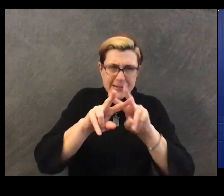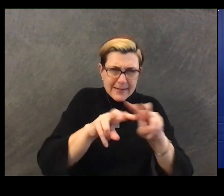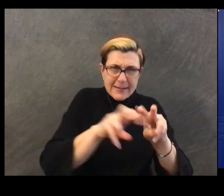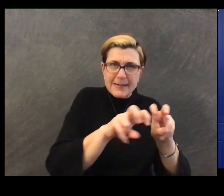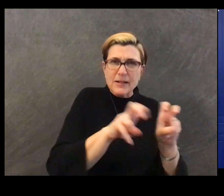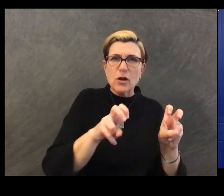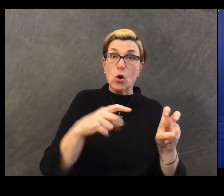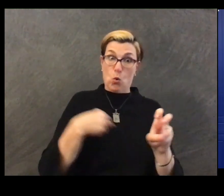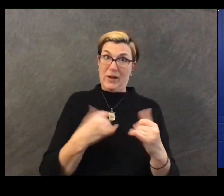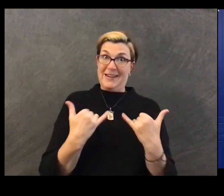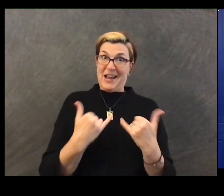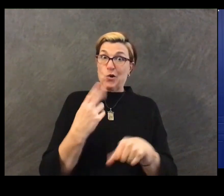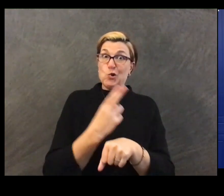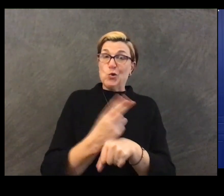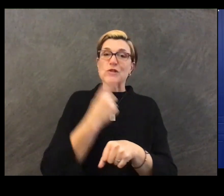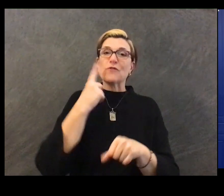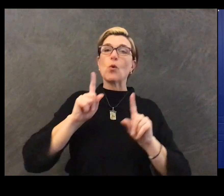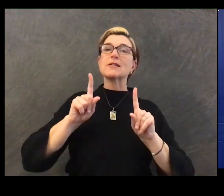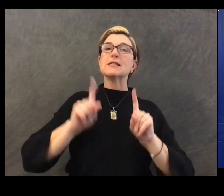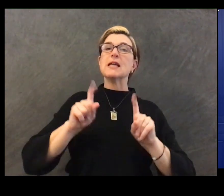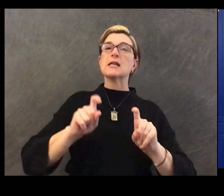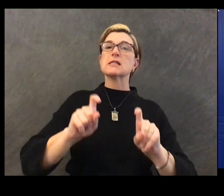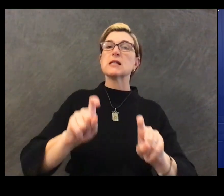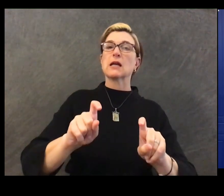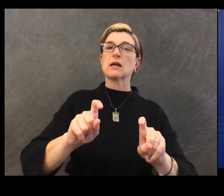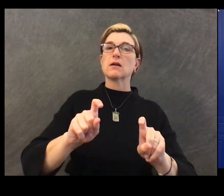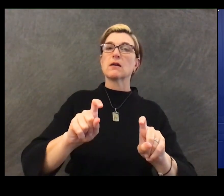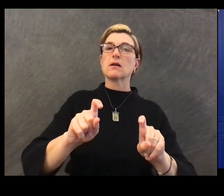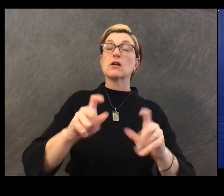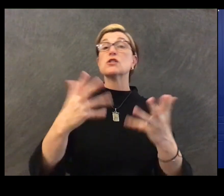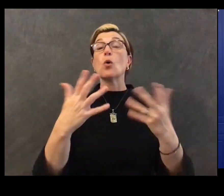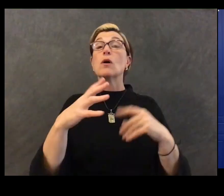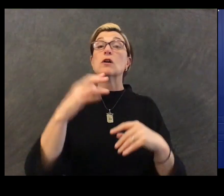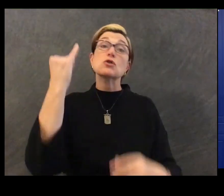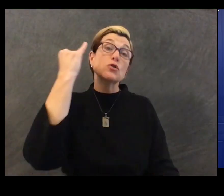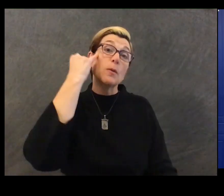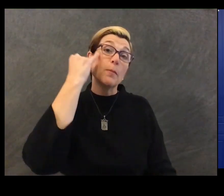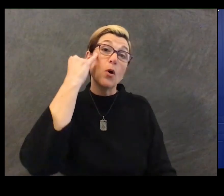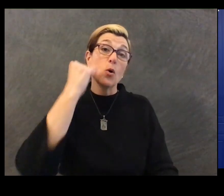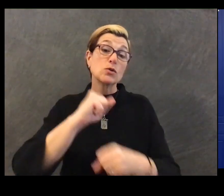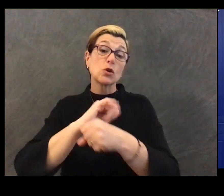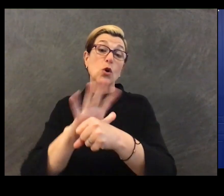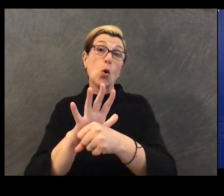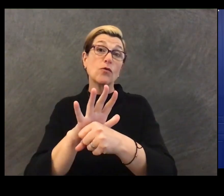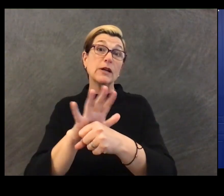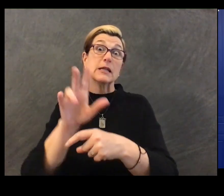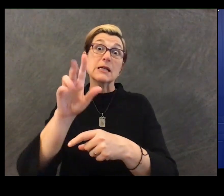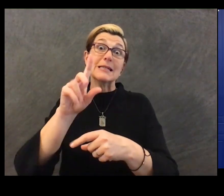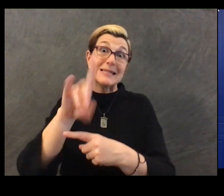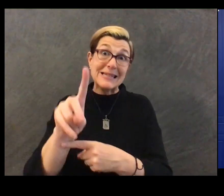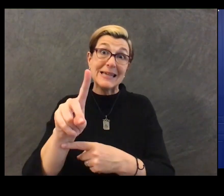that you would need in a flu potentially if kovat came back potentially and so we